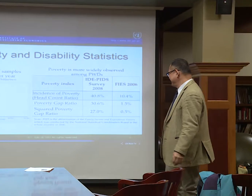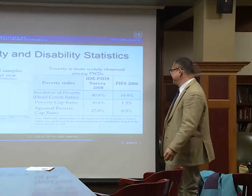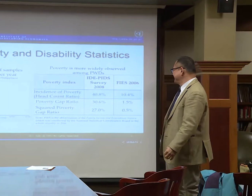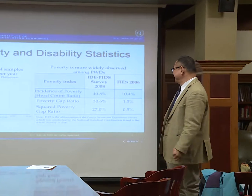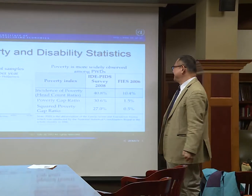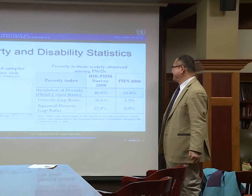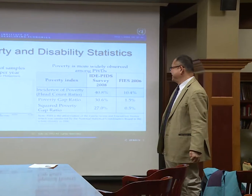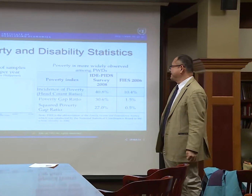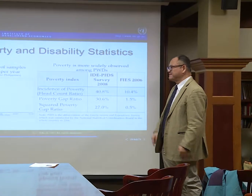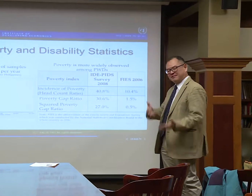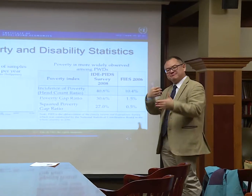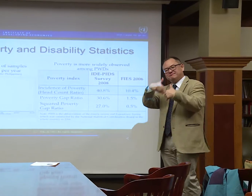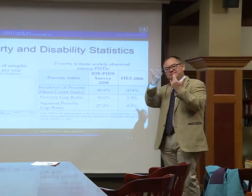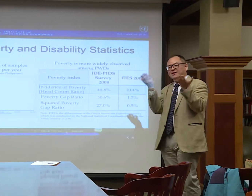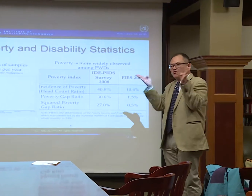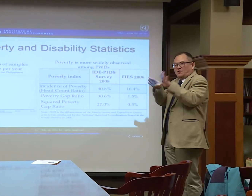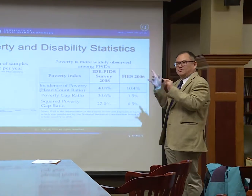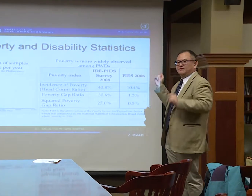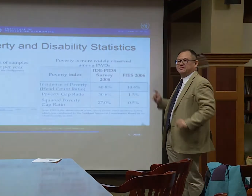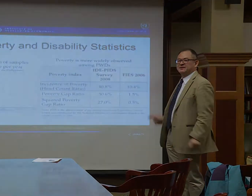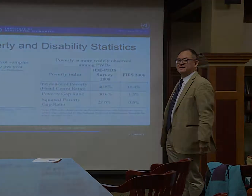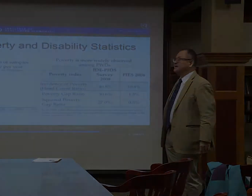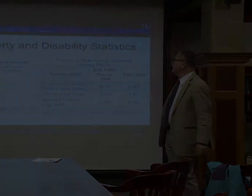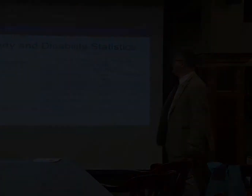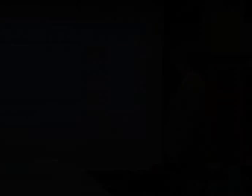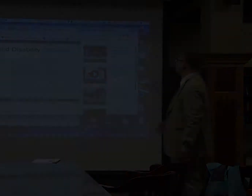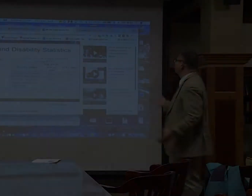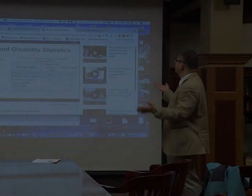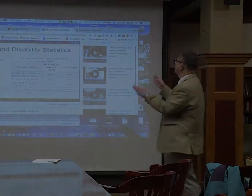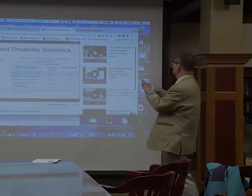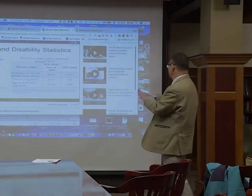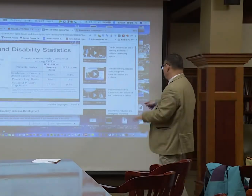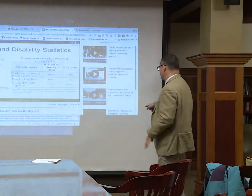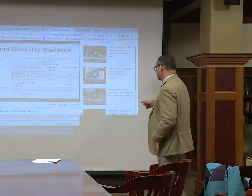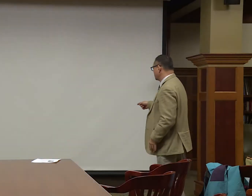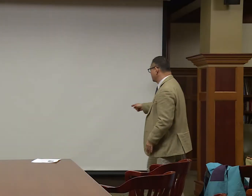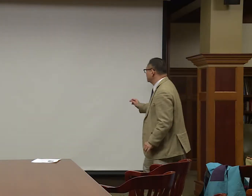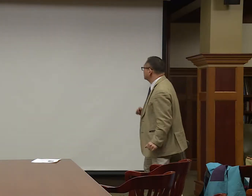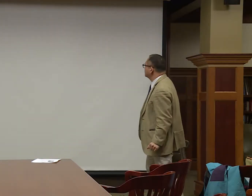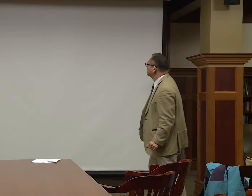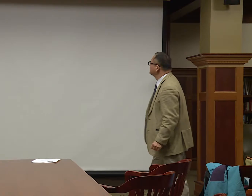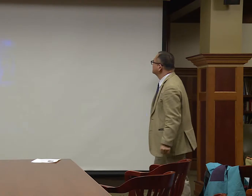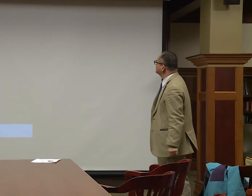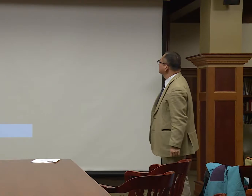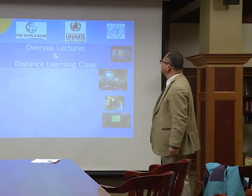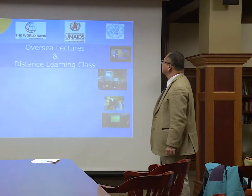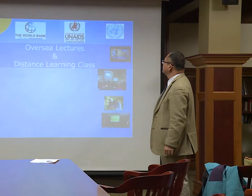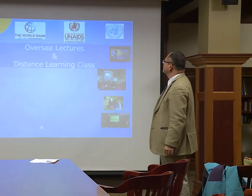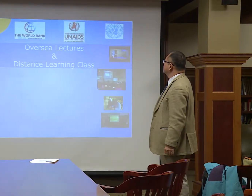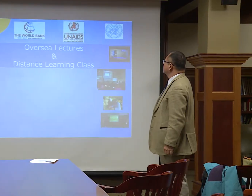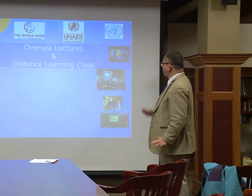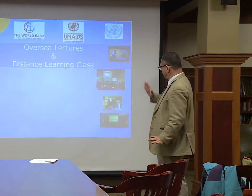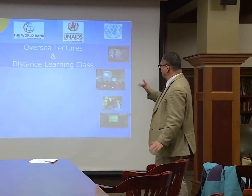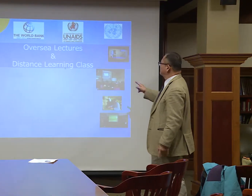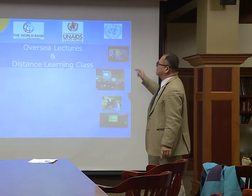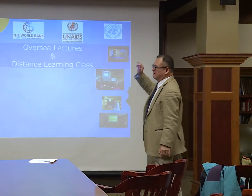But you can go ahead and close this and get back to my slide. OK, yeah, so those are the top 3